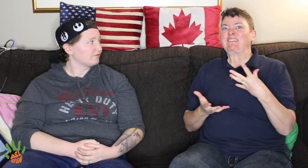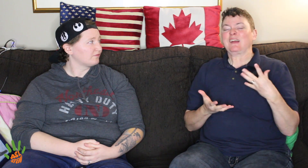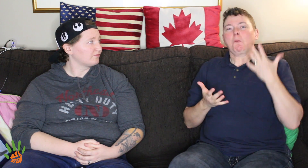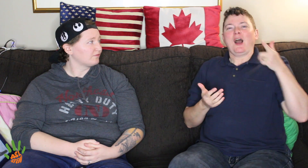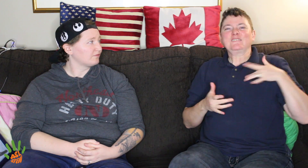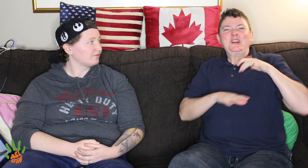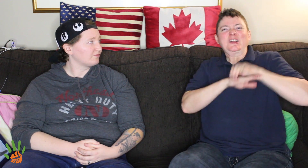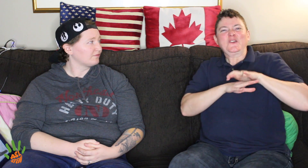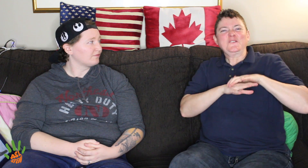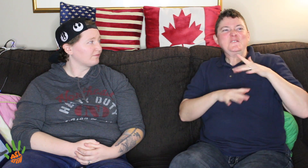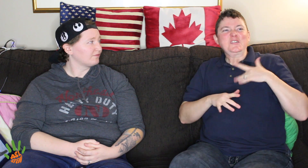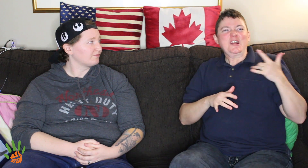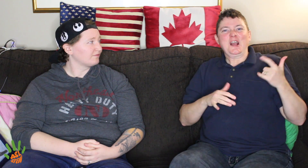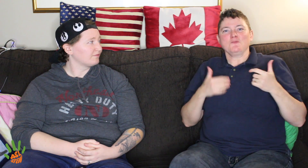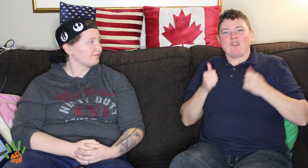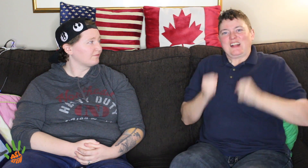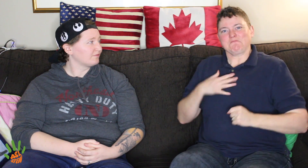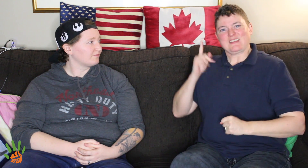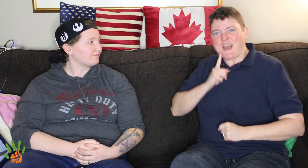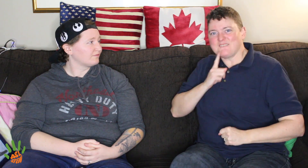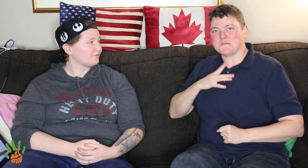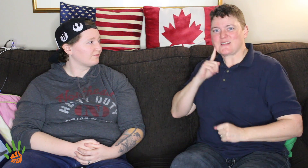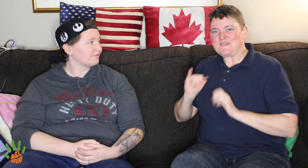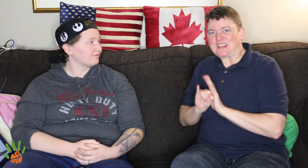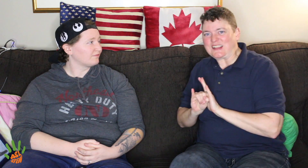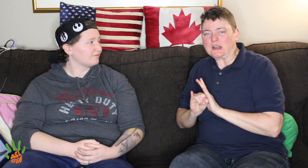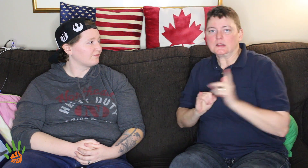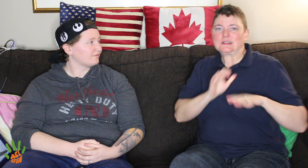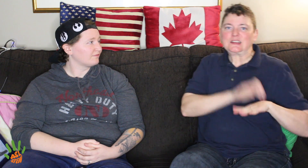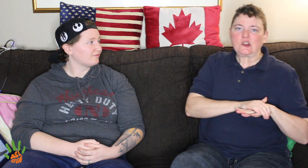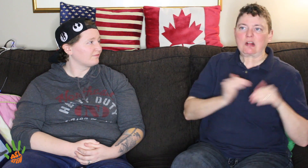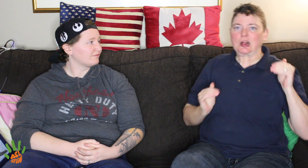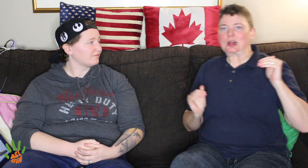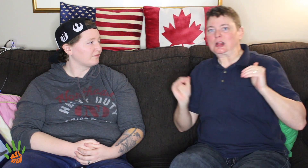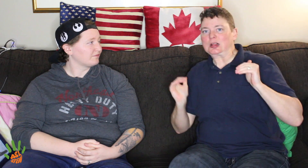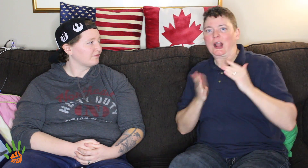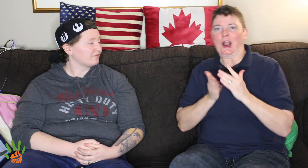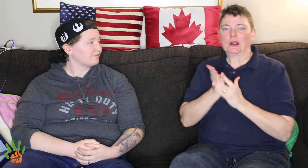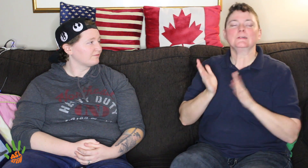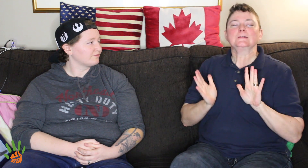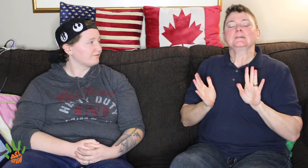and at first I felt like the English language didn't really work with my identity.